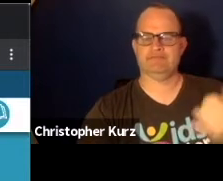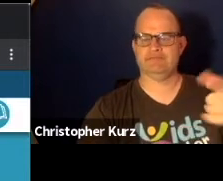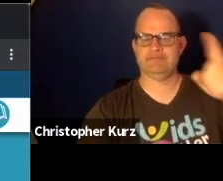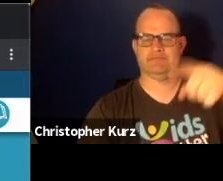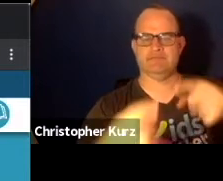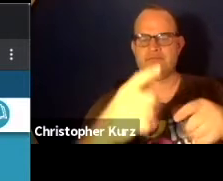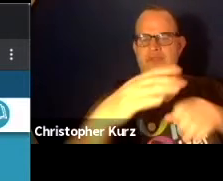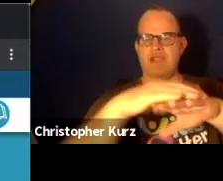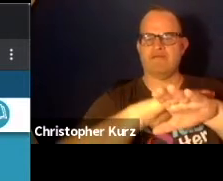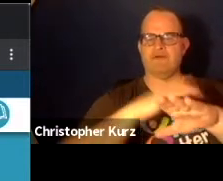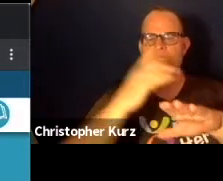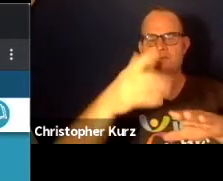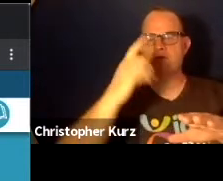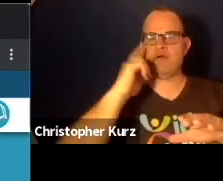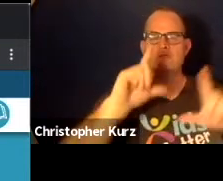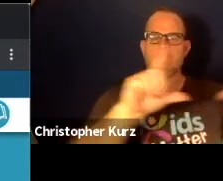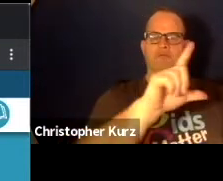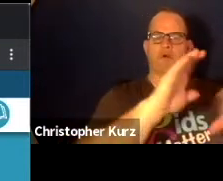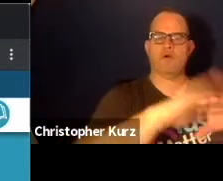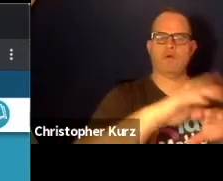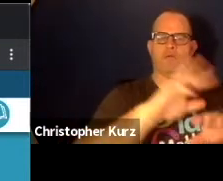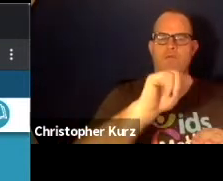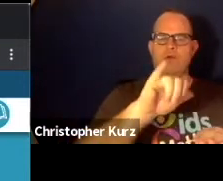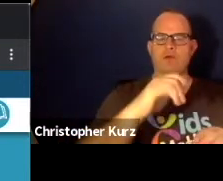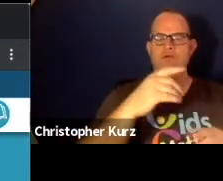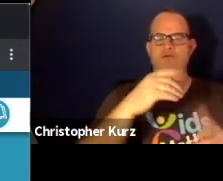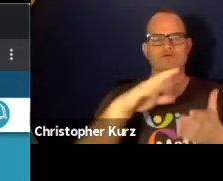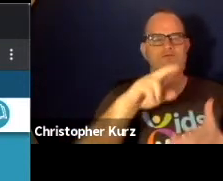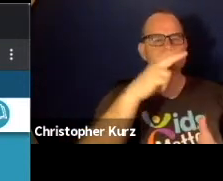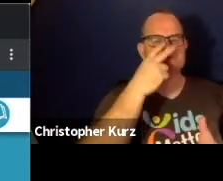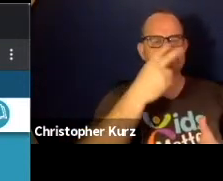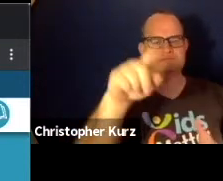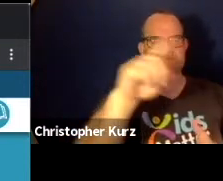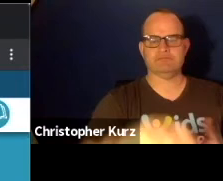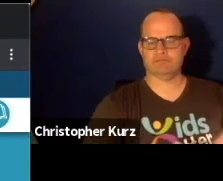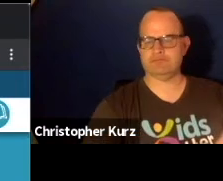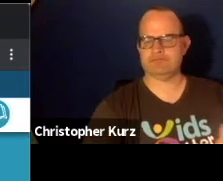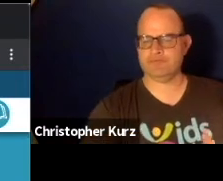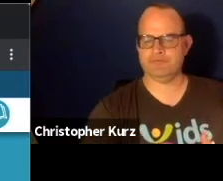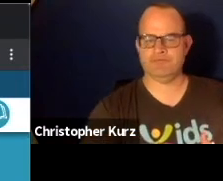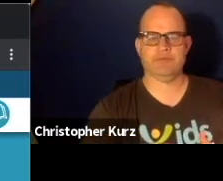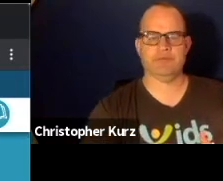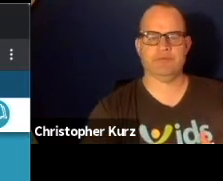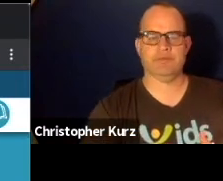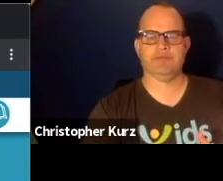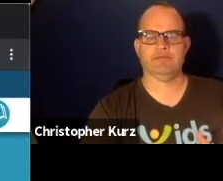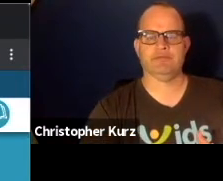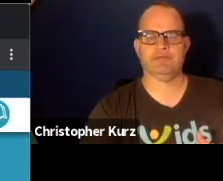in this selected box. For now, I will use the existing languages.